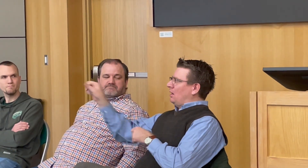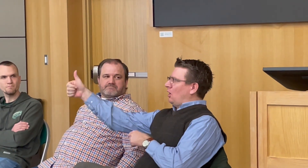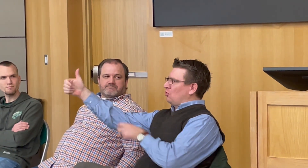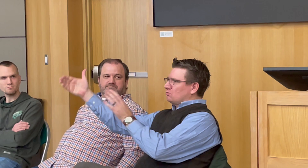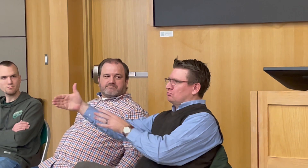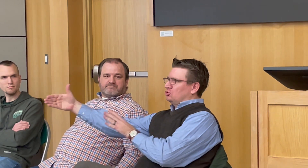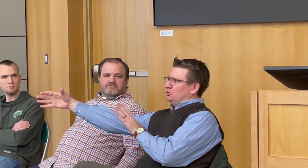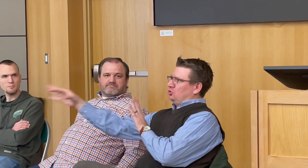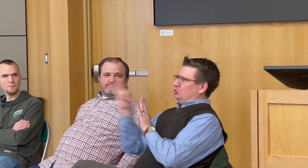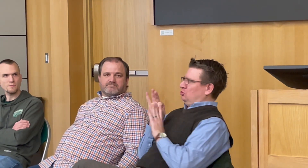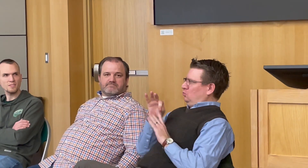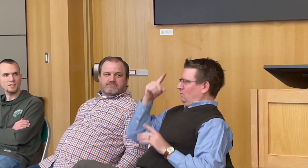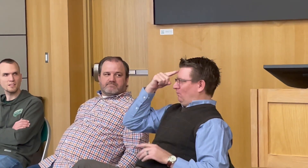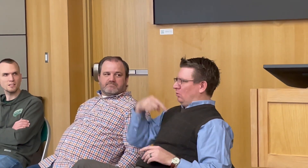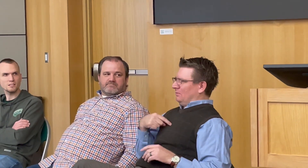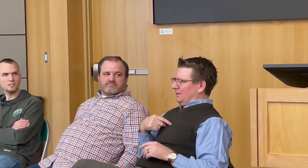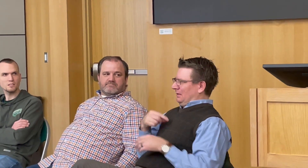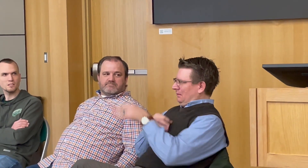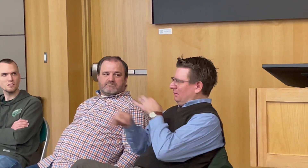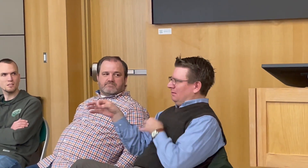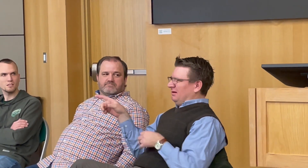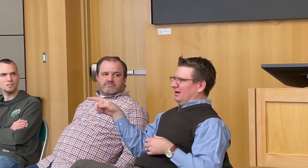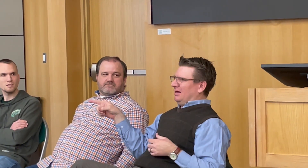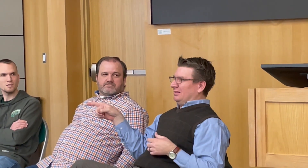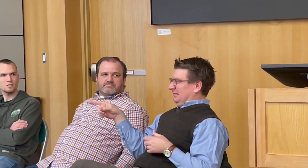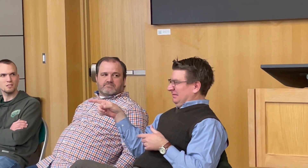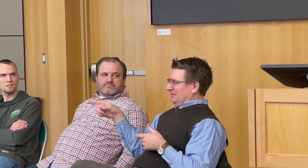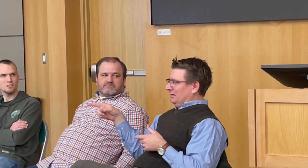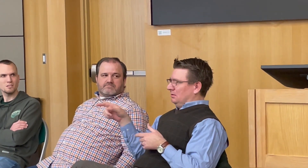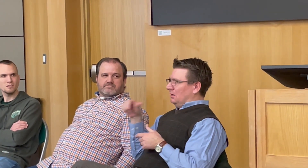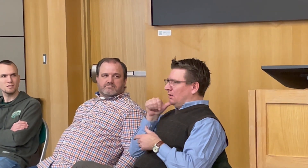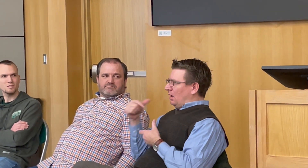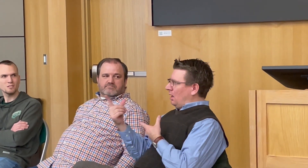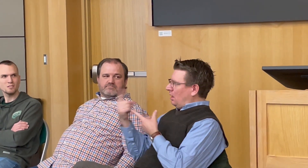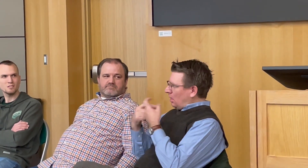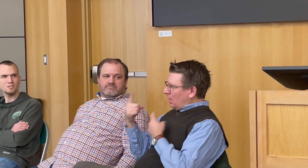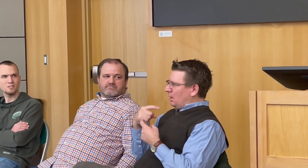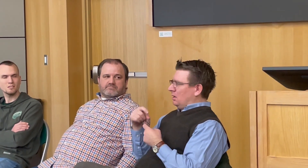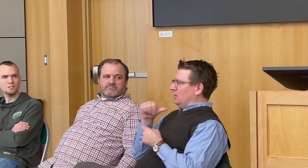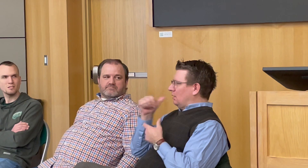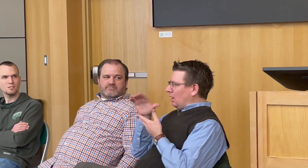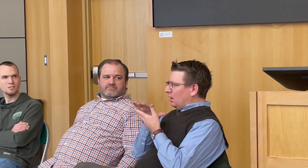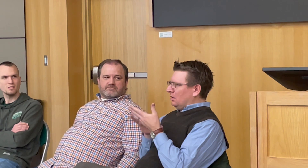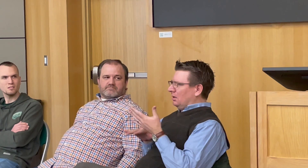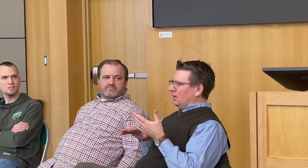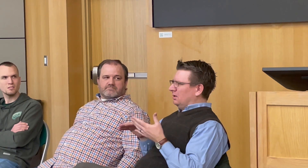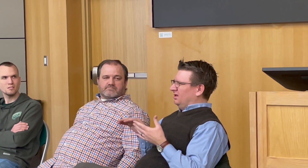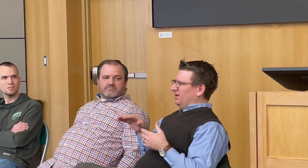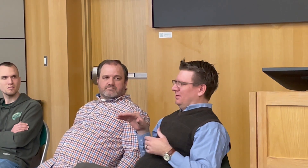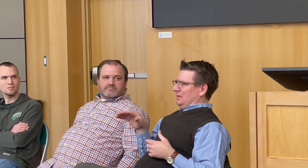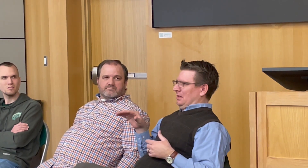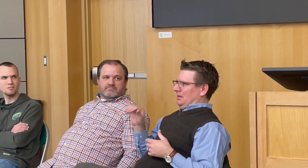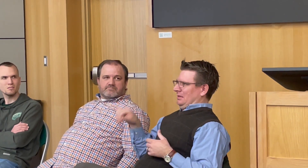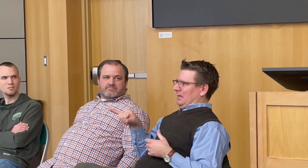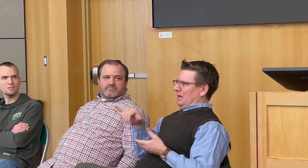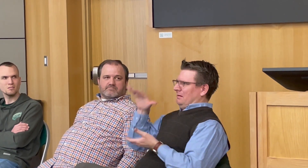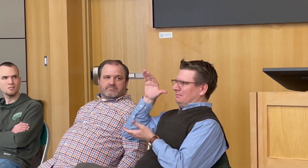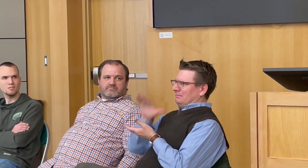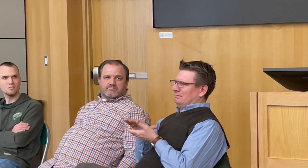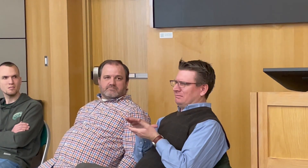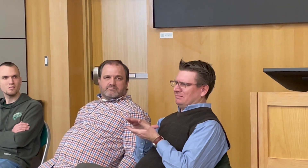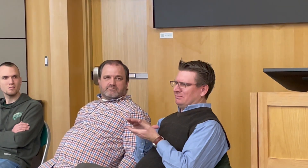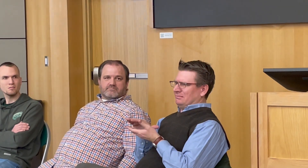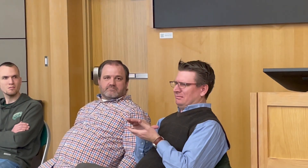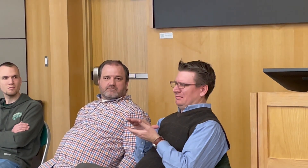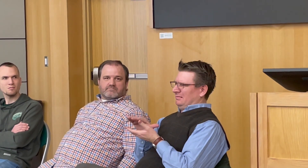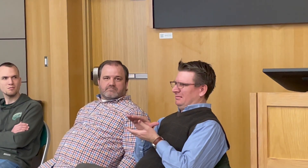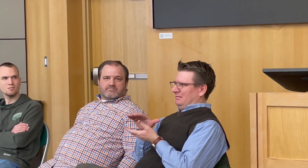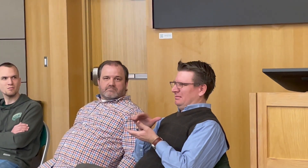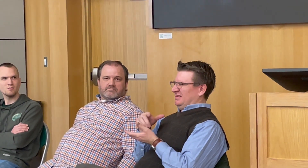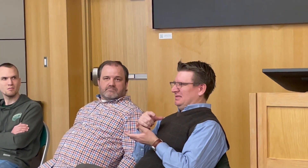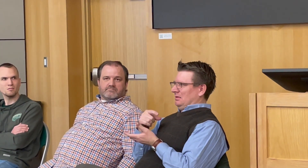the choice is made by another on my behalf and a conversation isn't engaged in that and I my needs